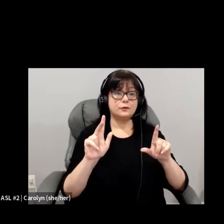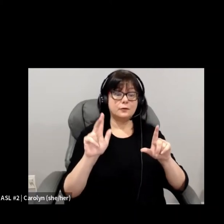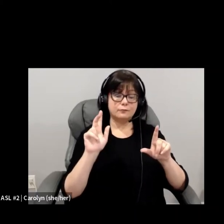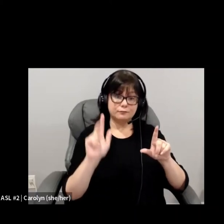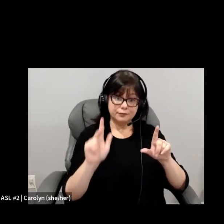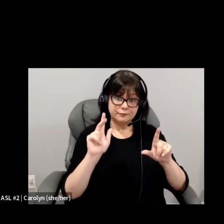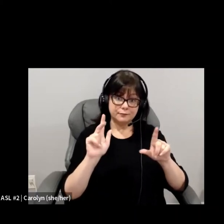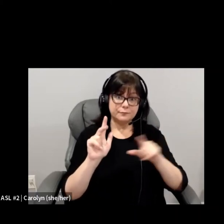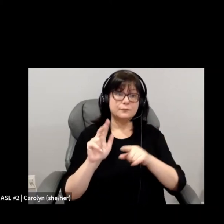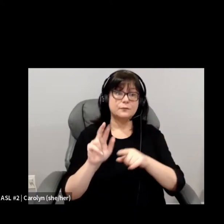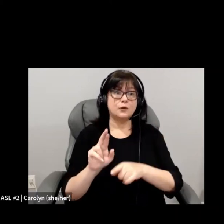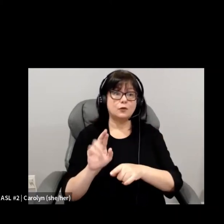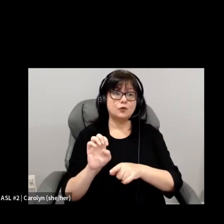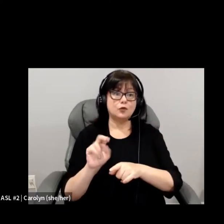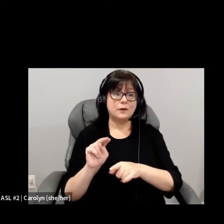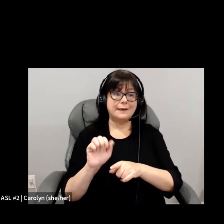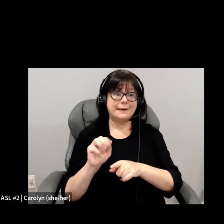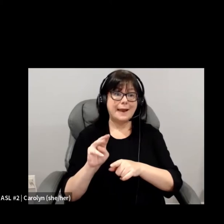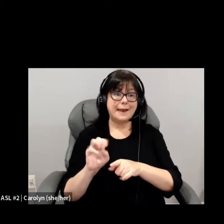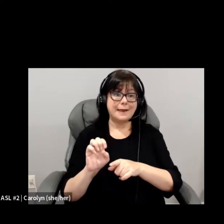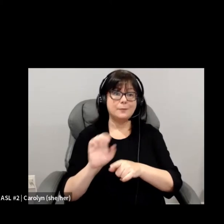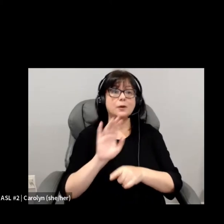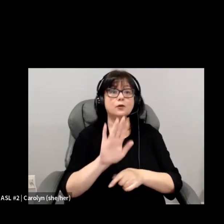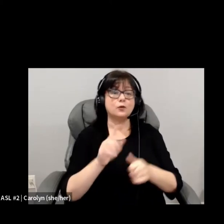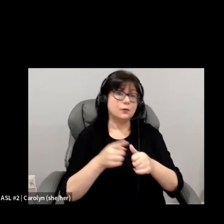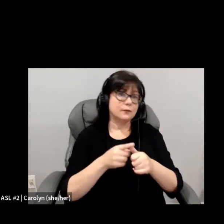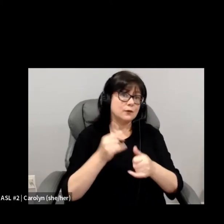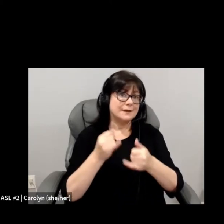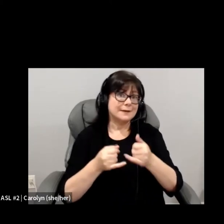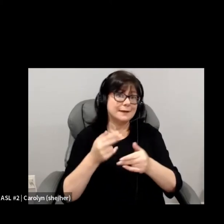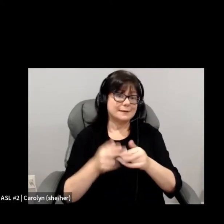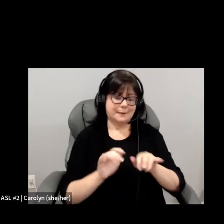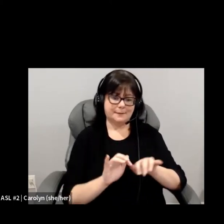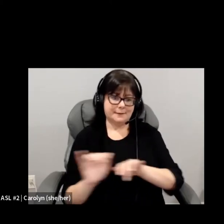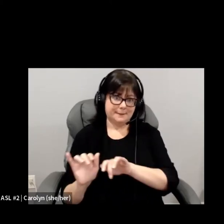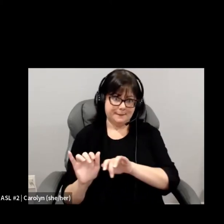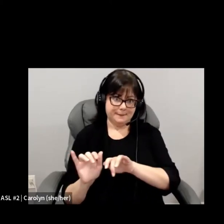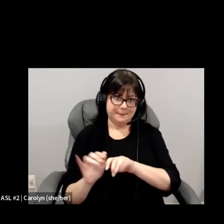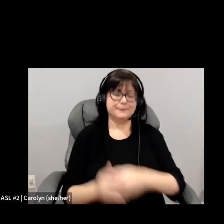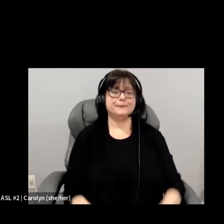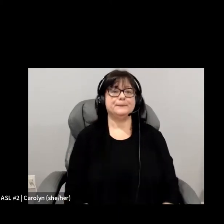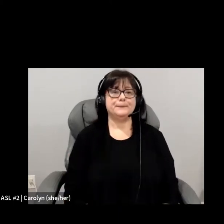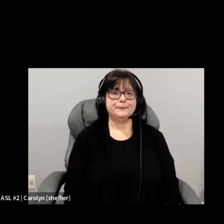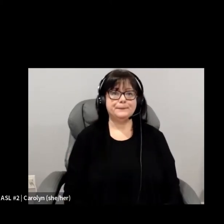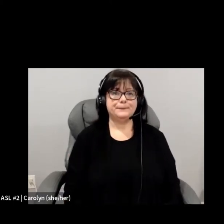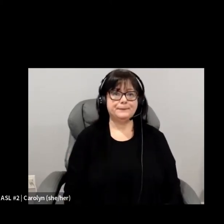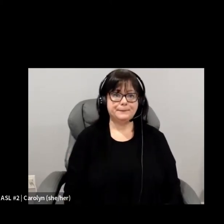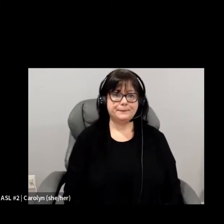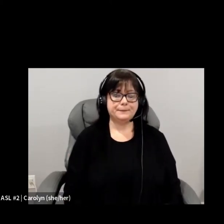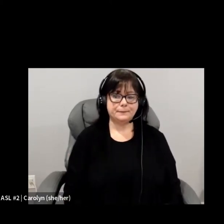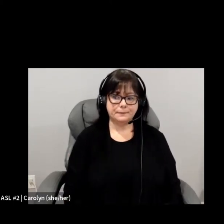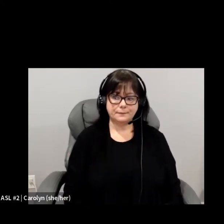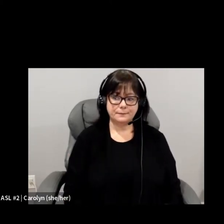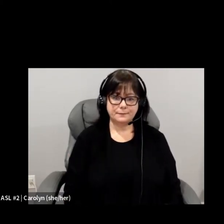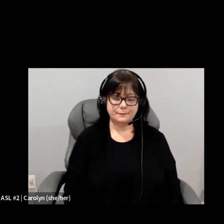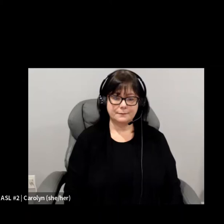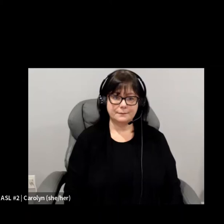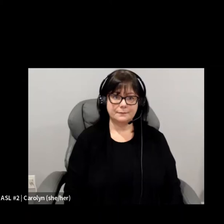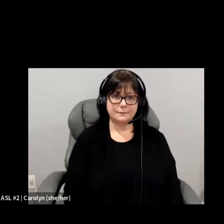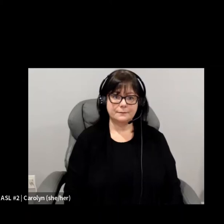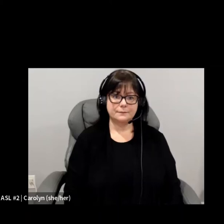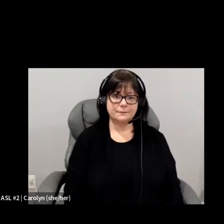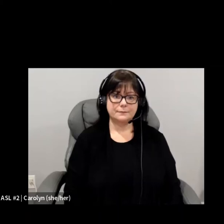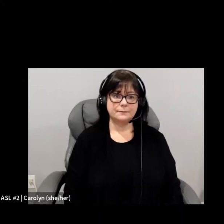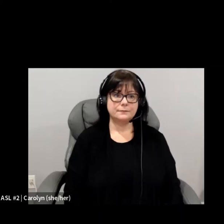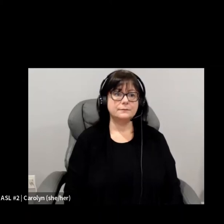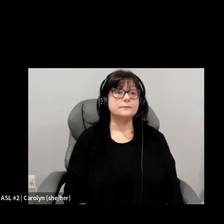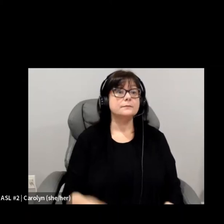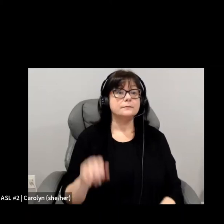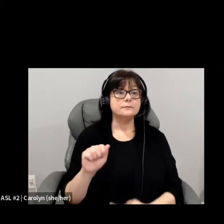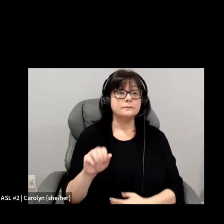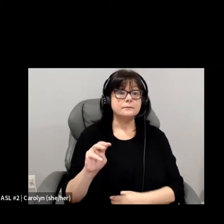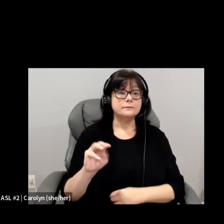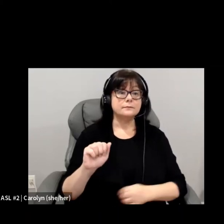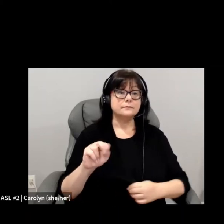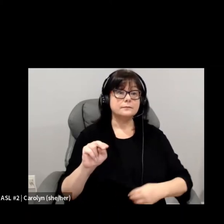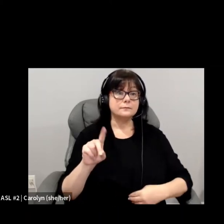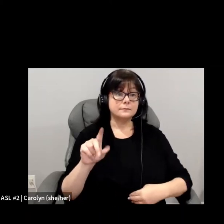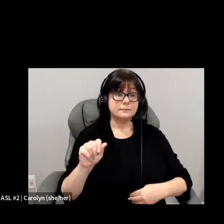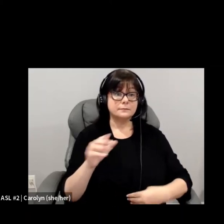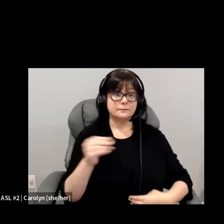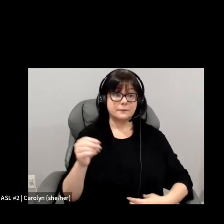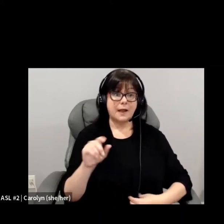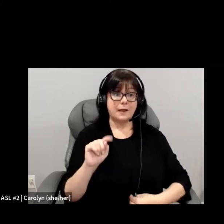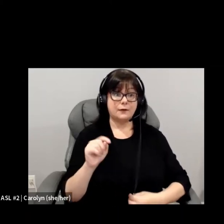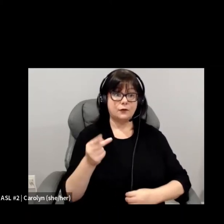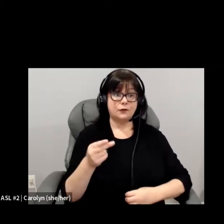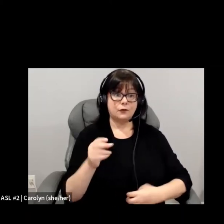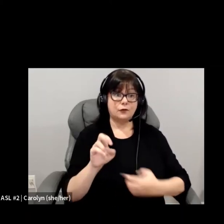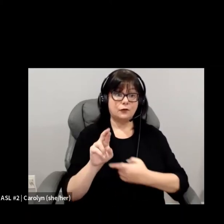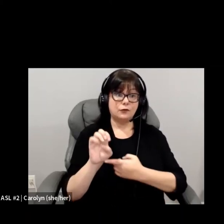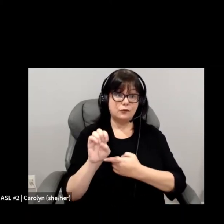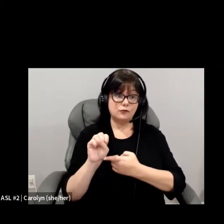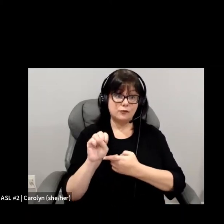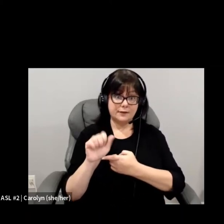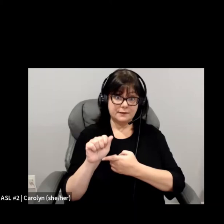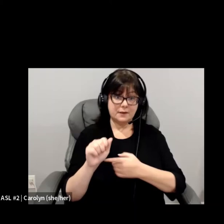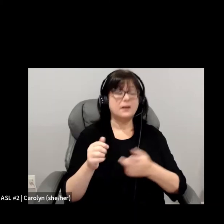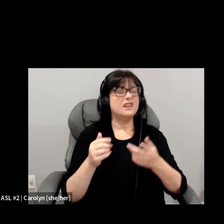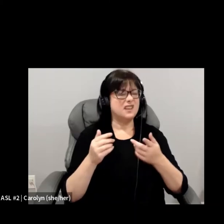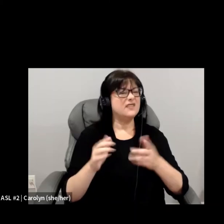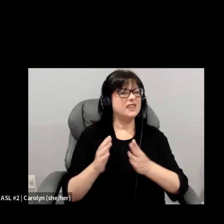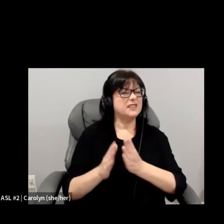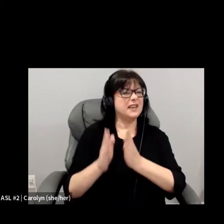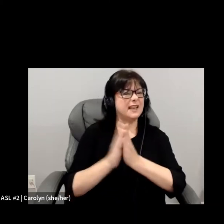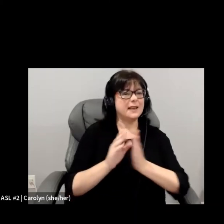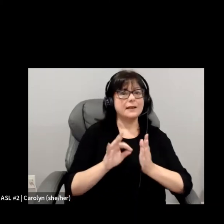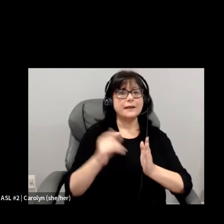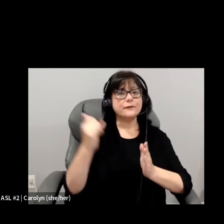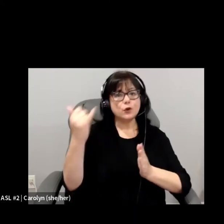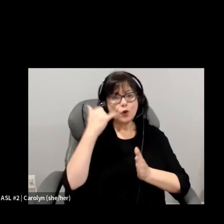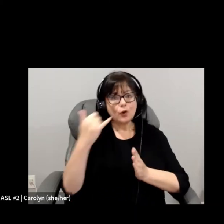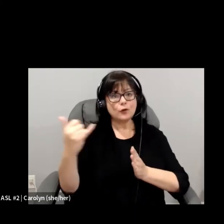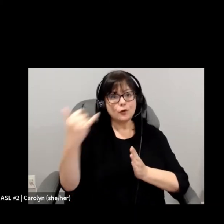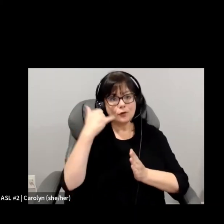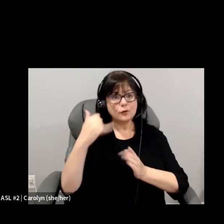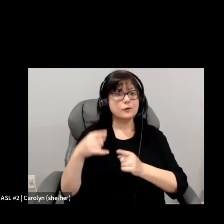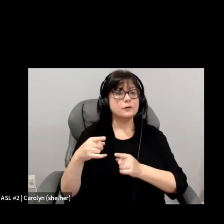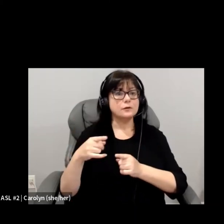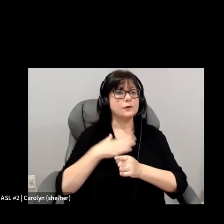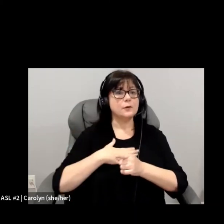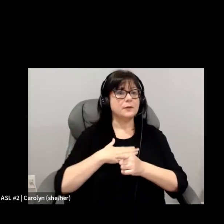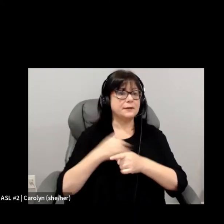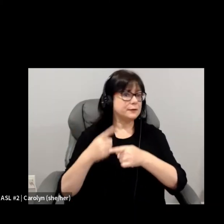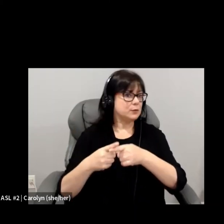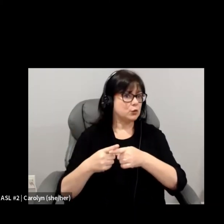AMANDA AND THERESA ASK MEMBERS ON THE PHONE, UNMUTE AND SAY THEIR FULL NAME AND CHANGE